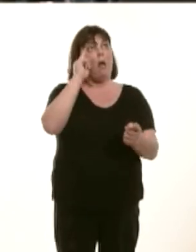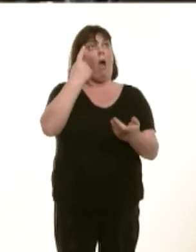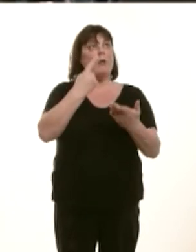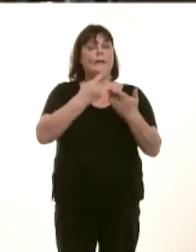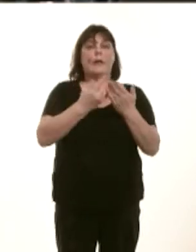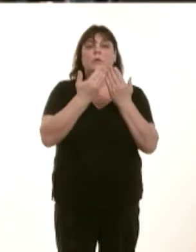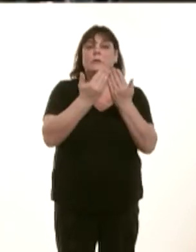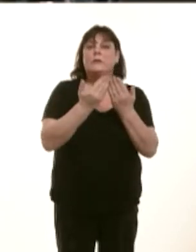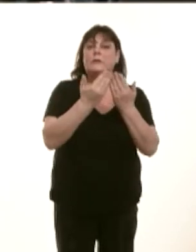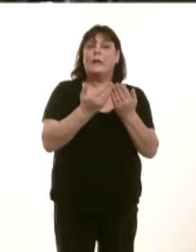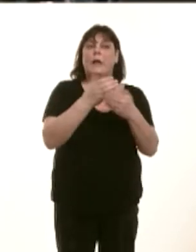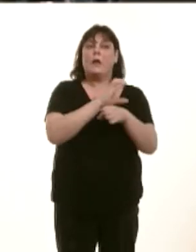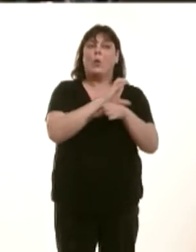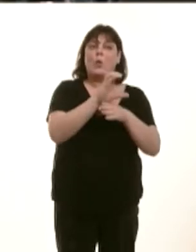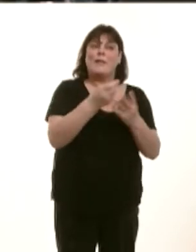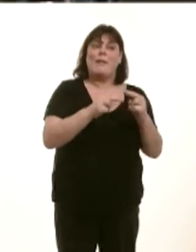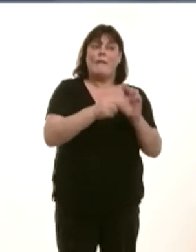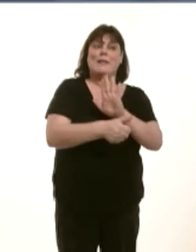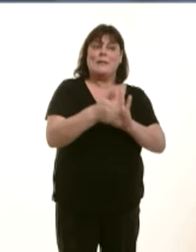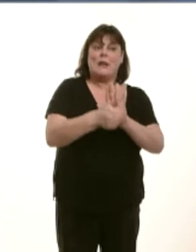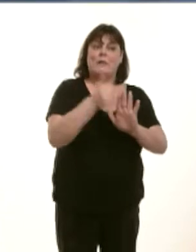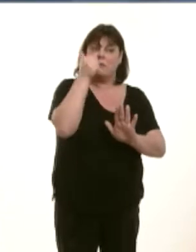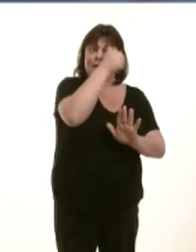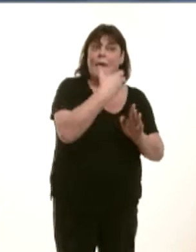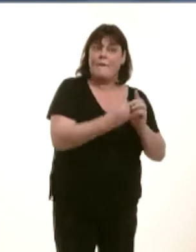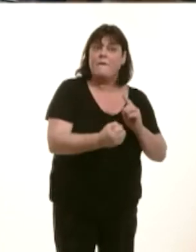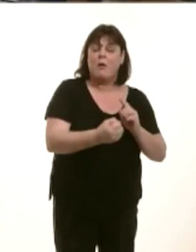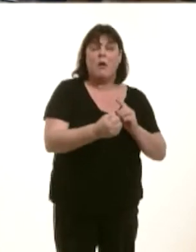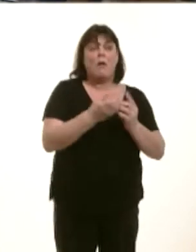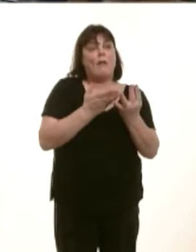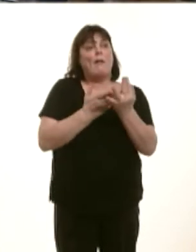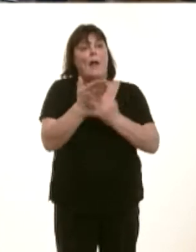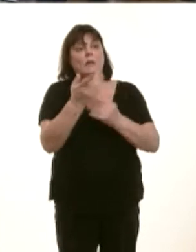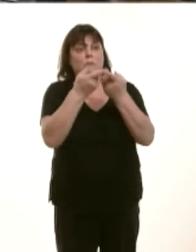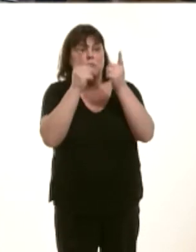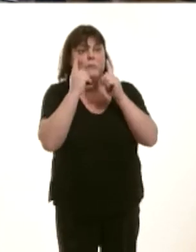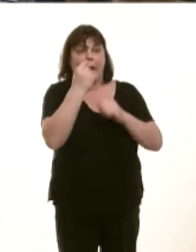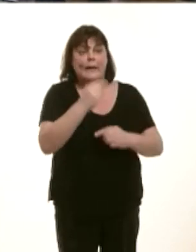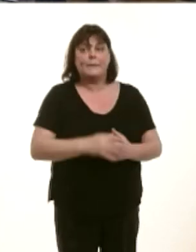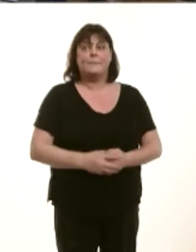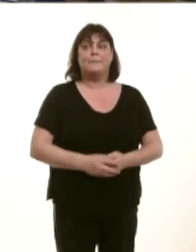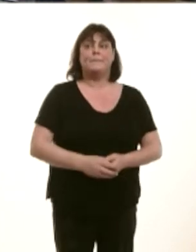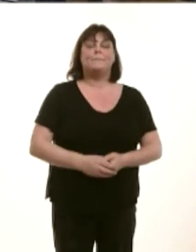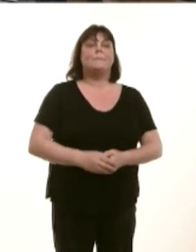where their talents and skills are needed. Russell George: 7. A wnaiff y Prif Weinidog